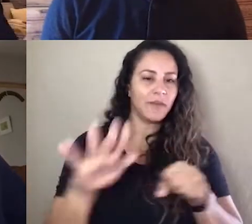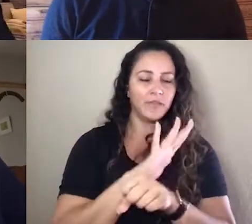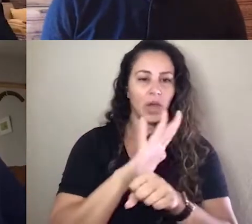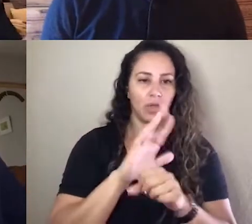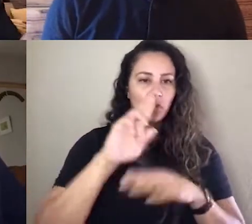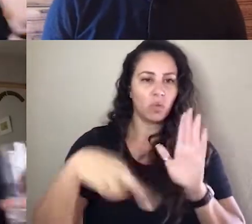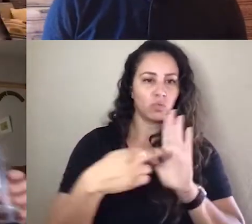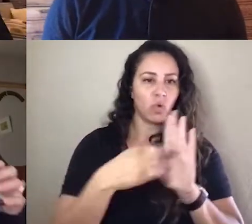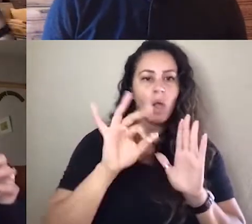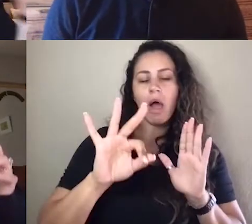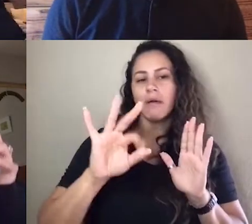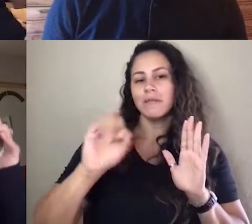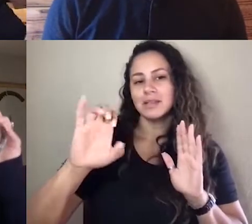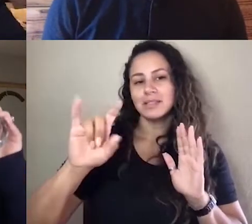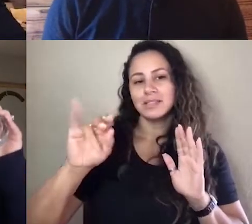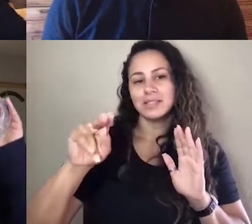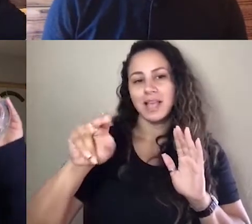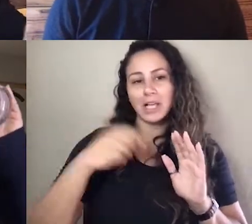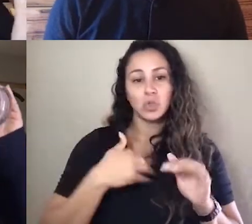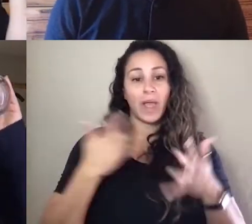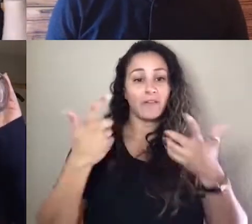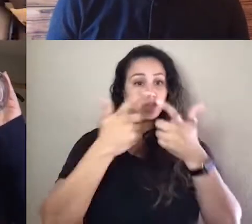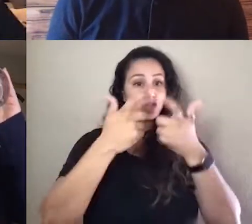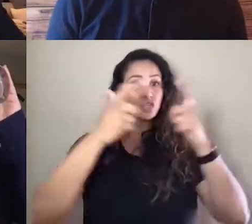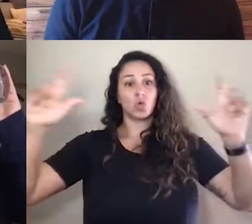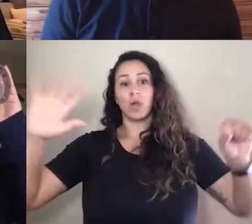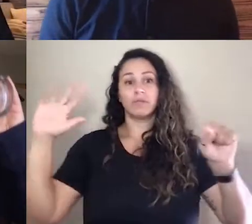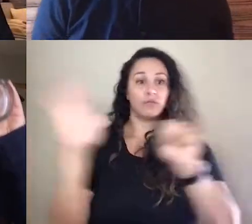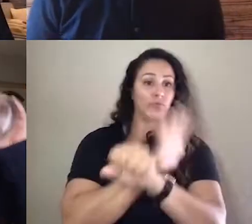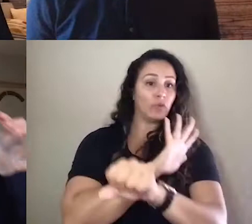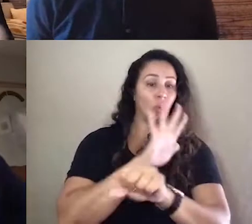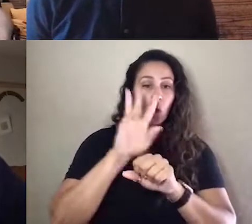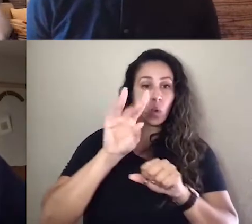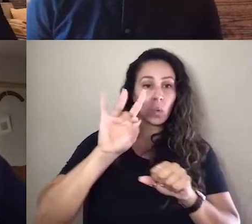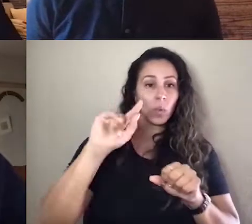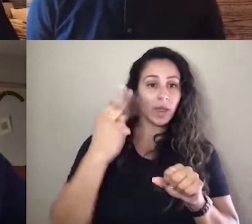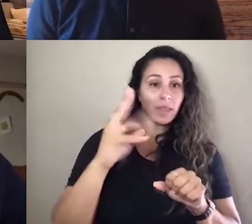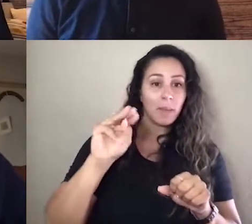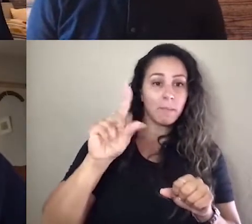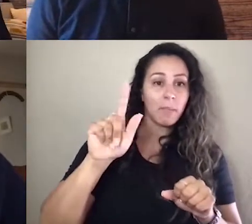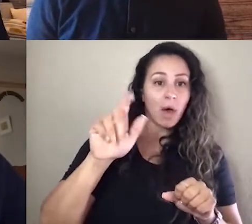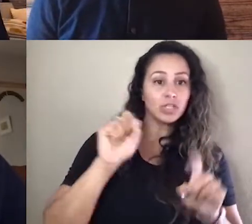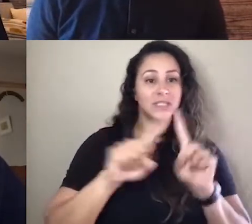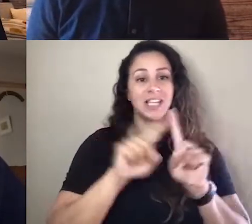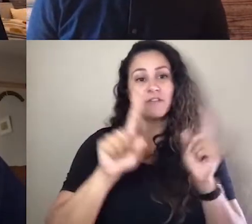WE SEE A TON OF MODULES AND A TON OF DIFFERENT FIELDS